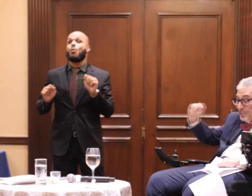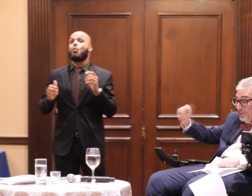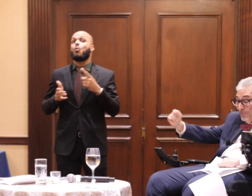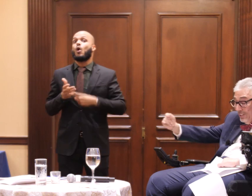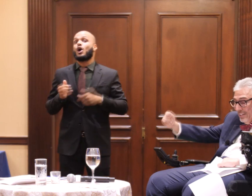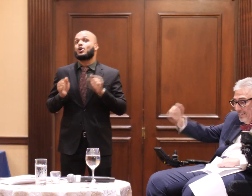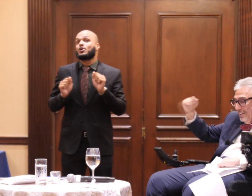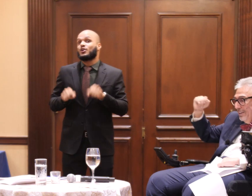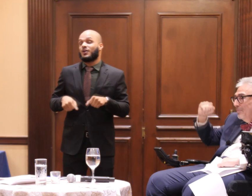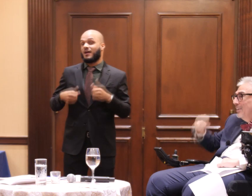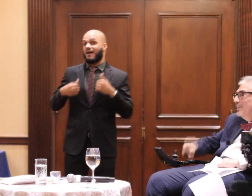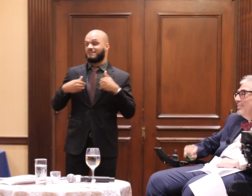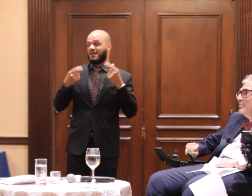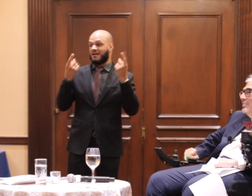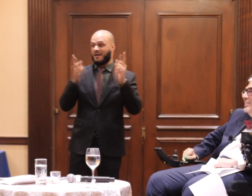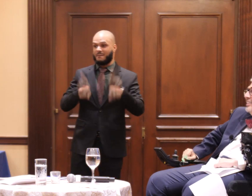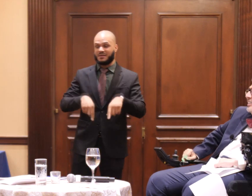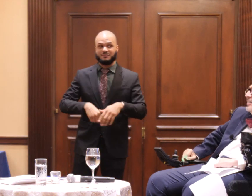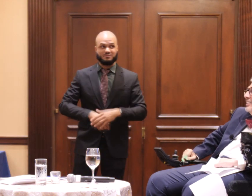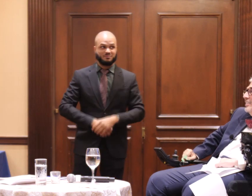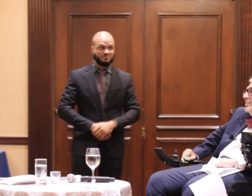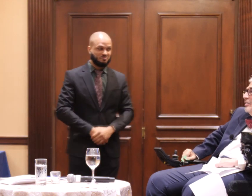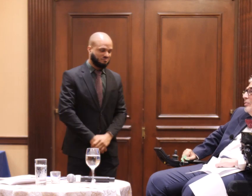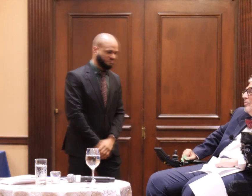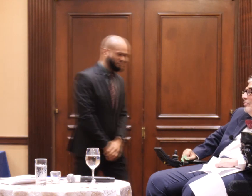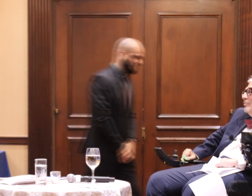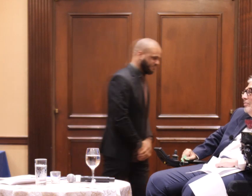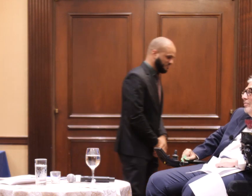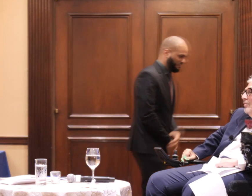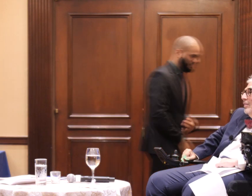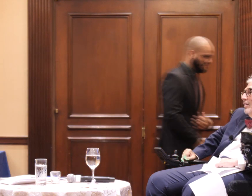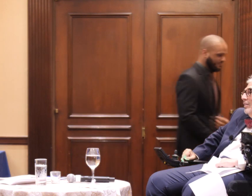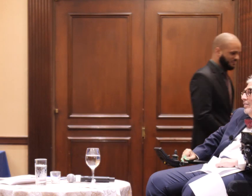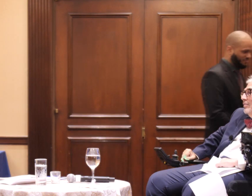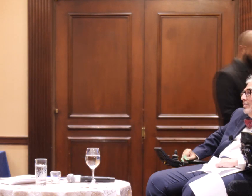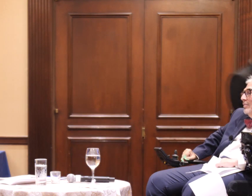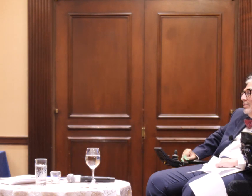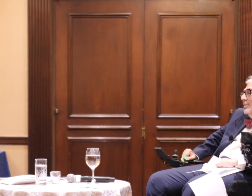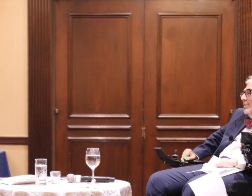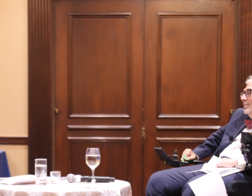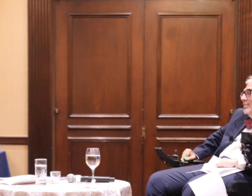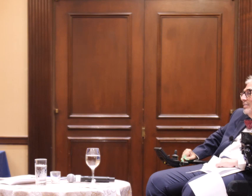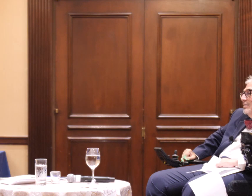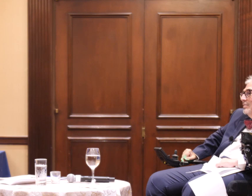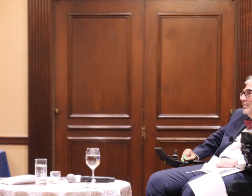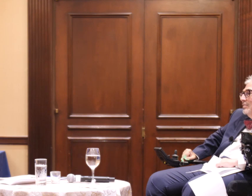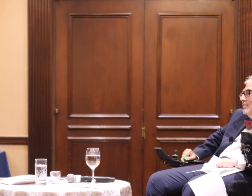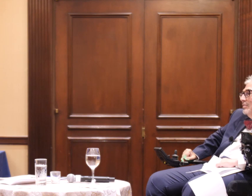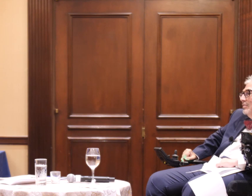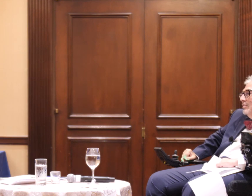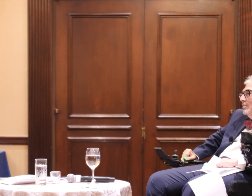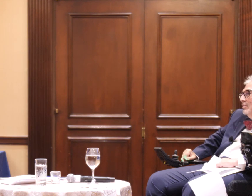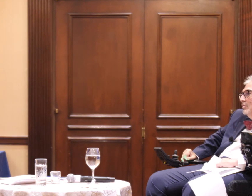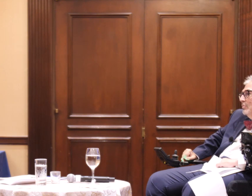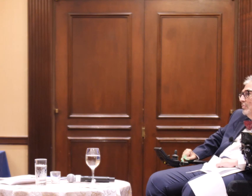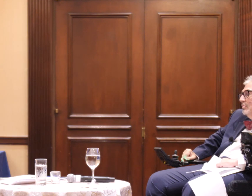There's a what could have been a moment which you really need to hear BURGDORF: I got the the draft finished. We were trying to